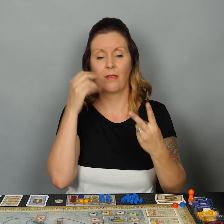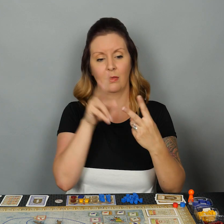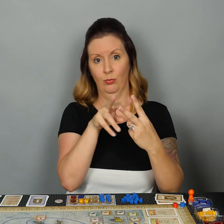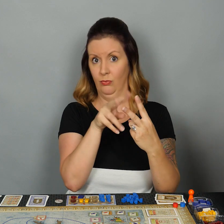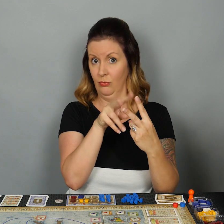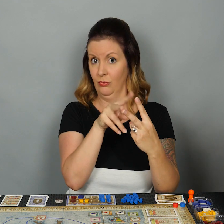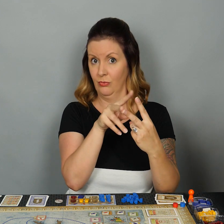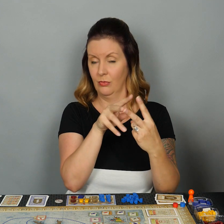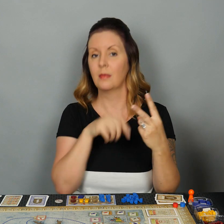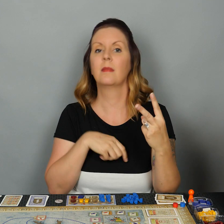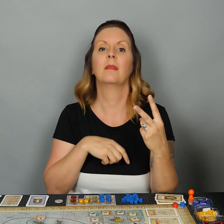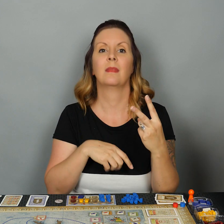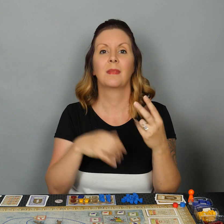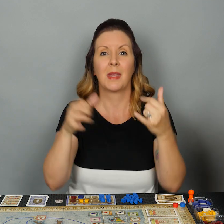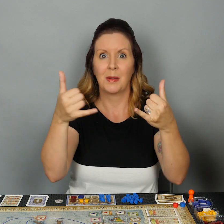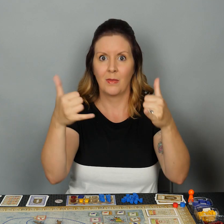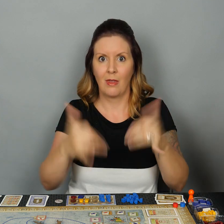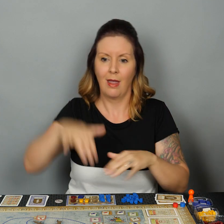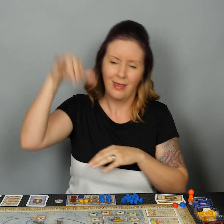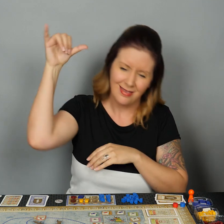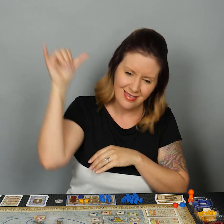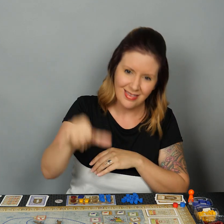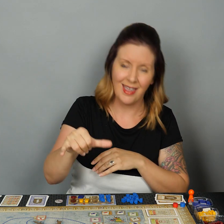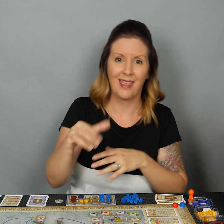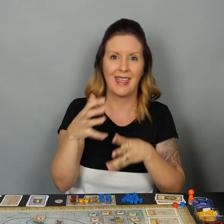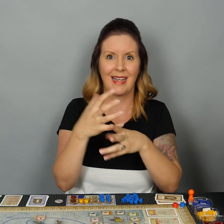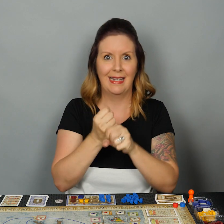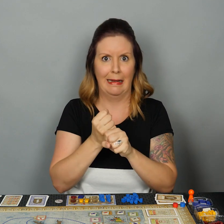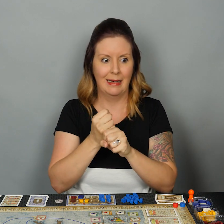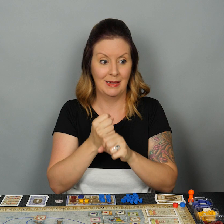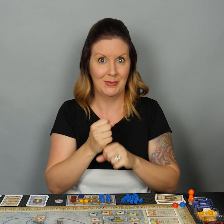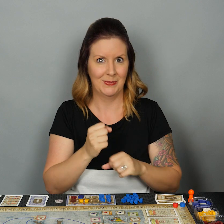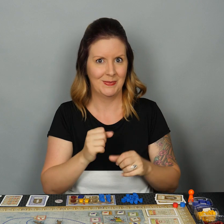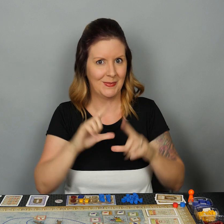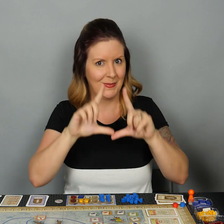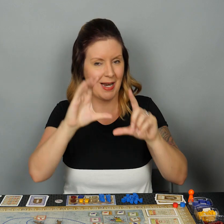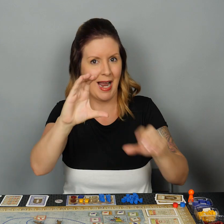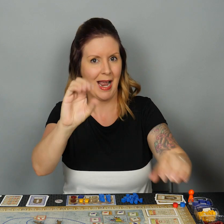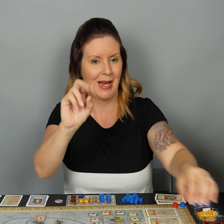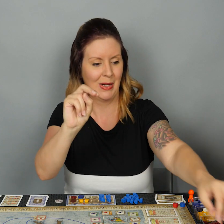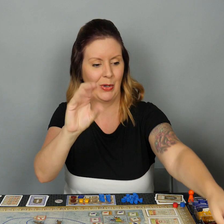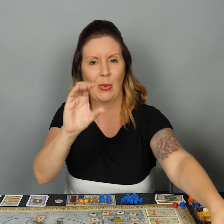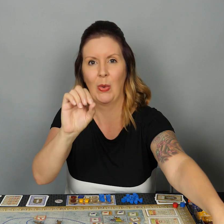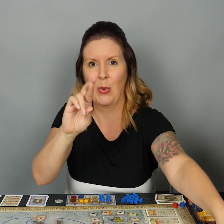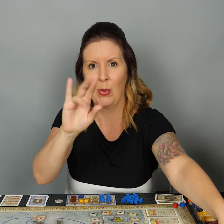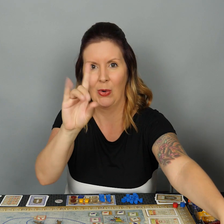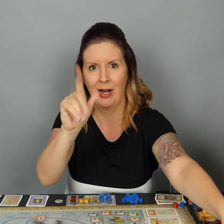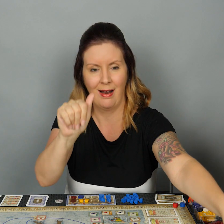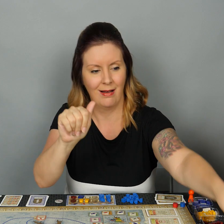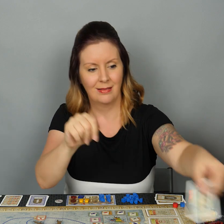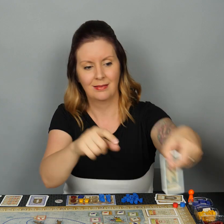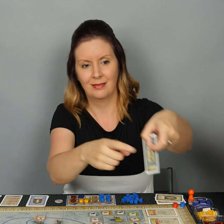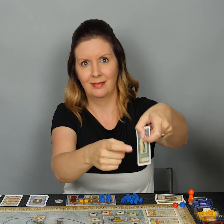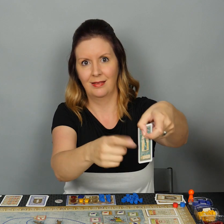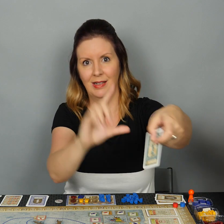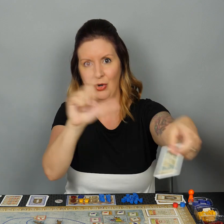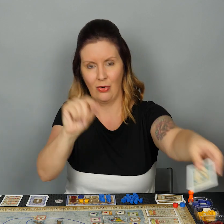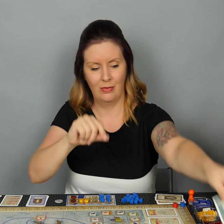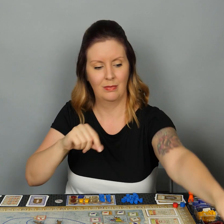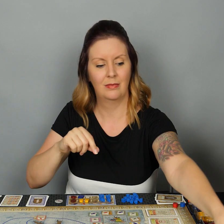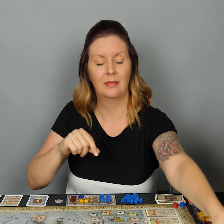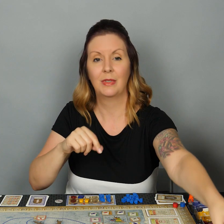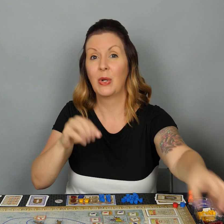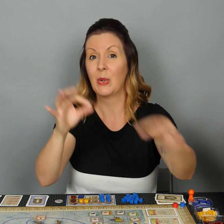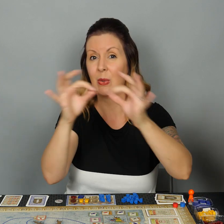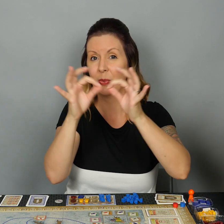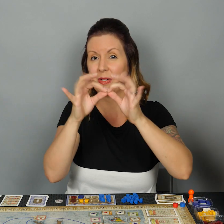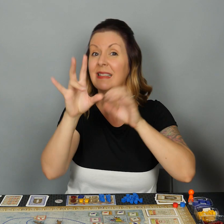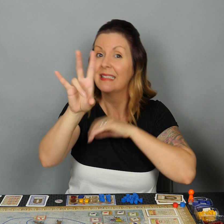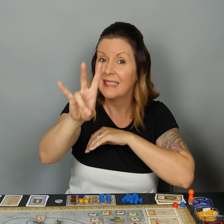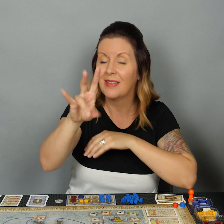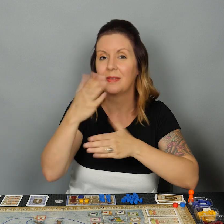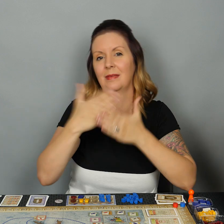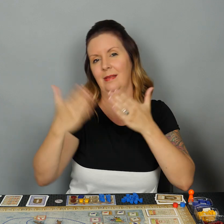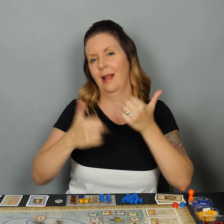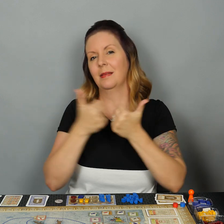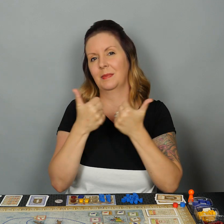In either case, that player gets this card, the Concordia card, which is worth 7 points